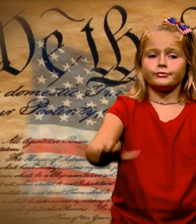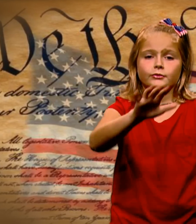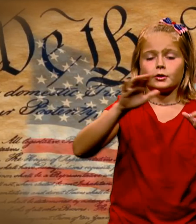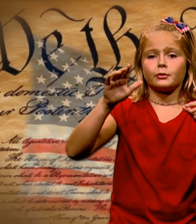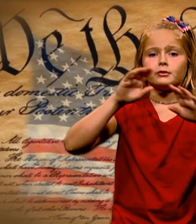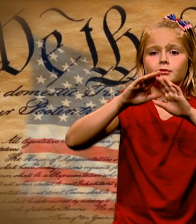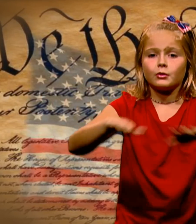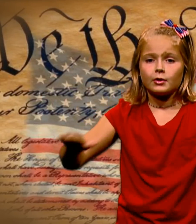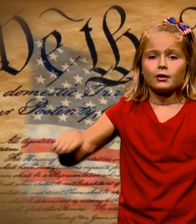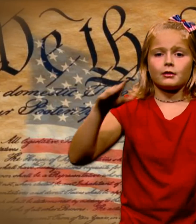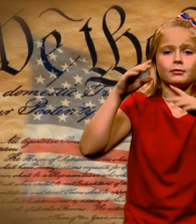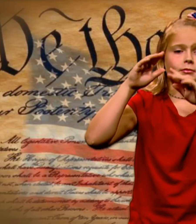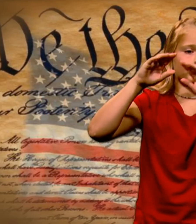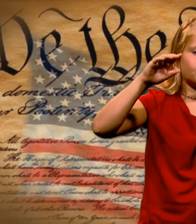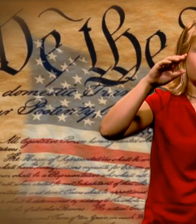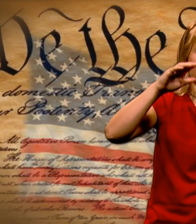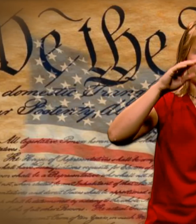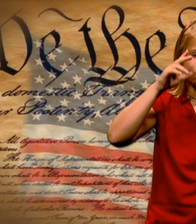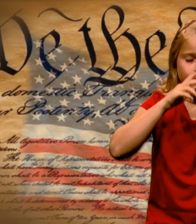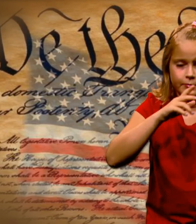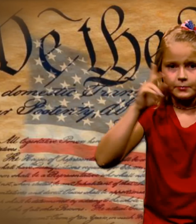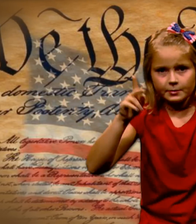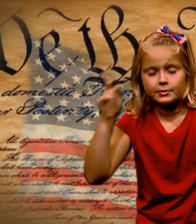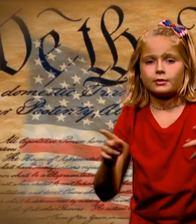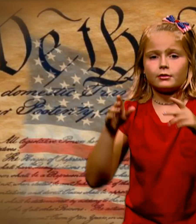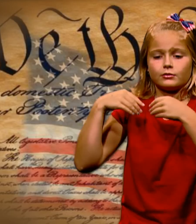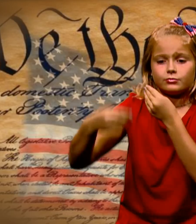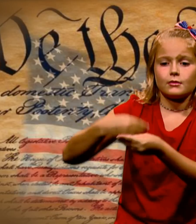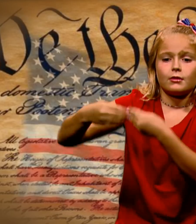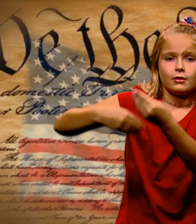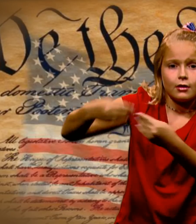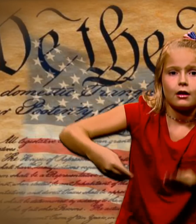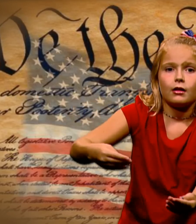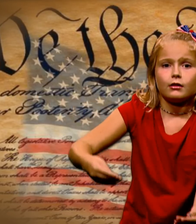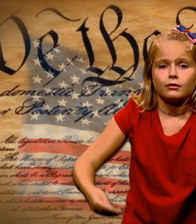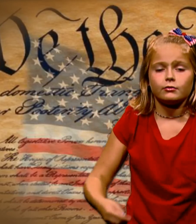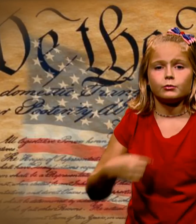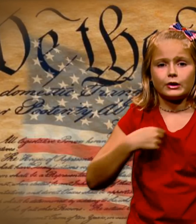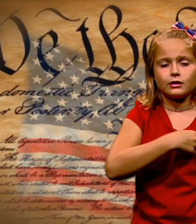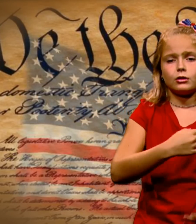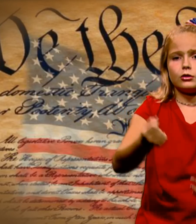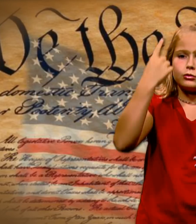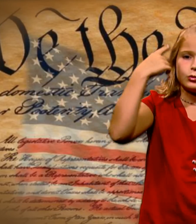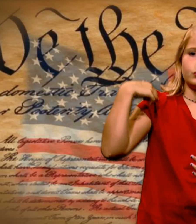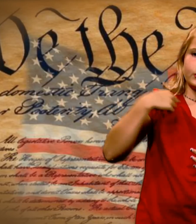do ordain and establish this Constitution for the United States of America.